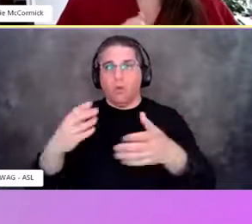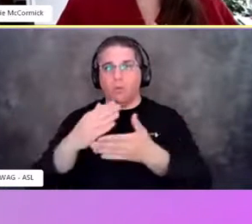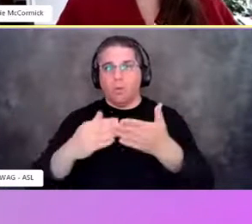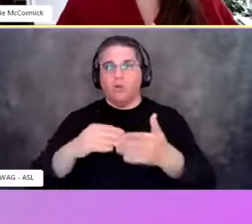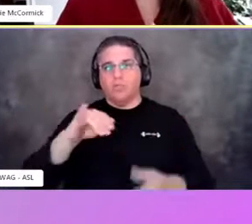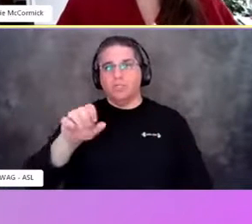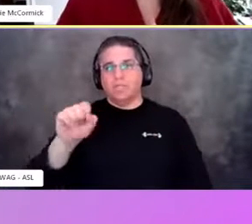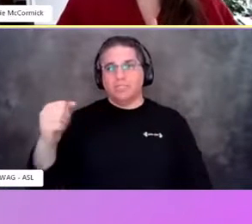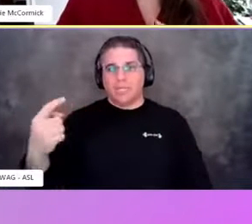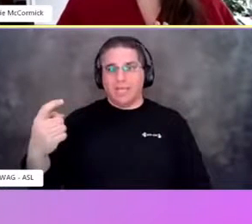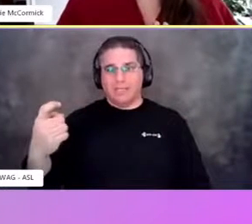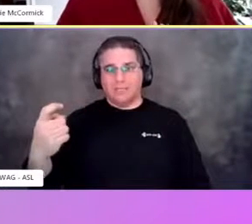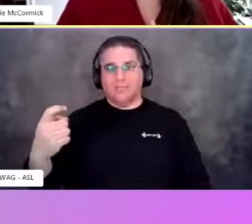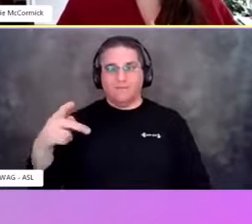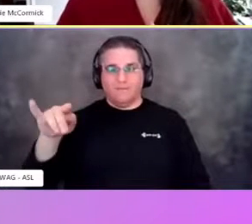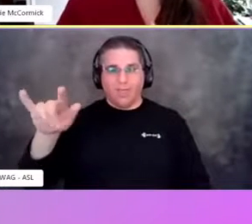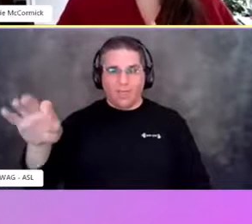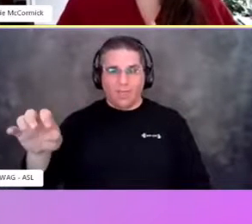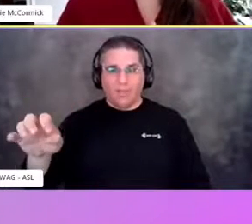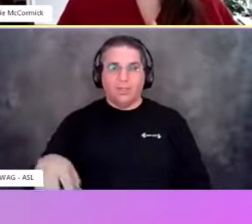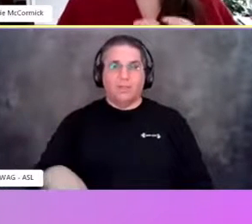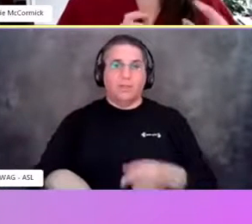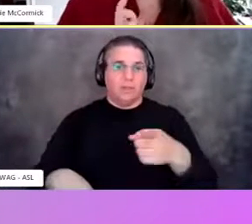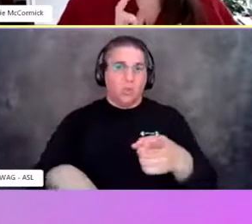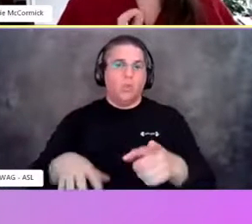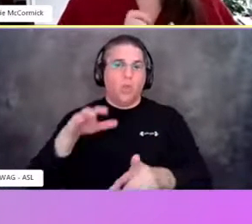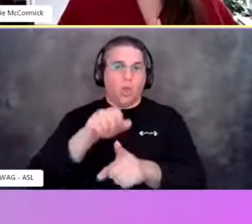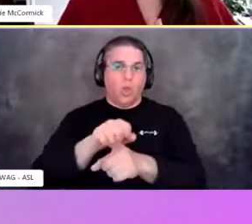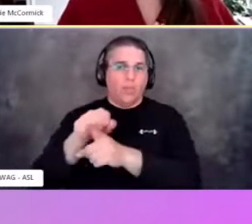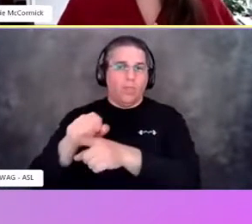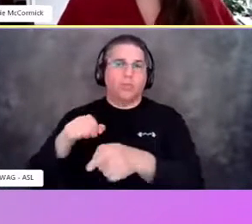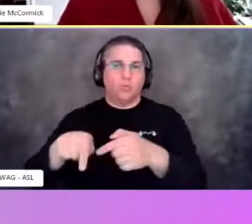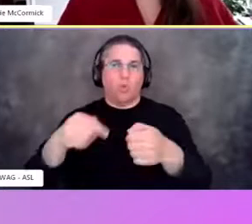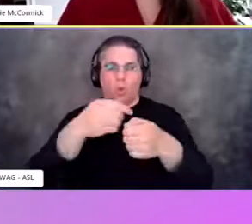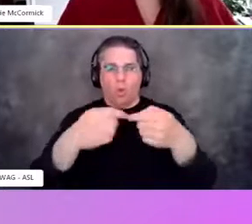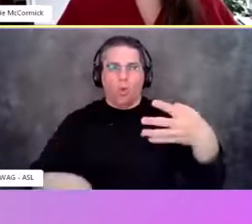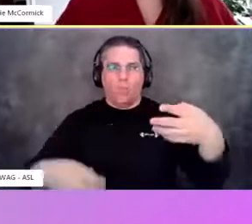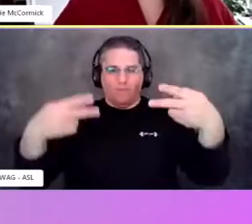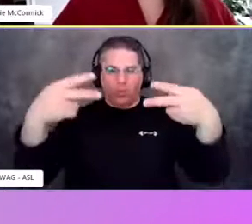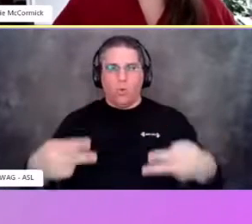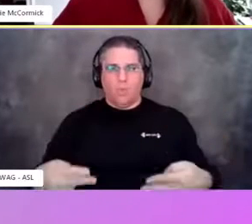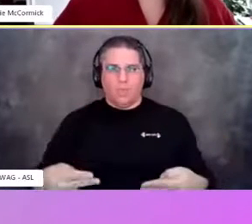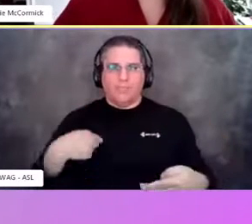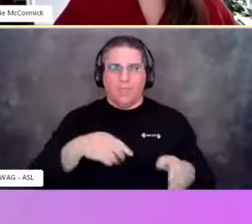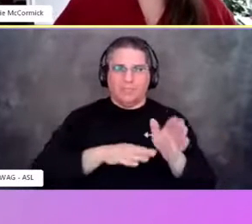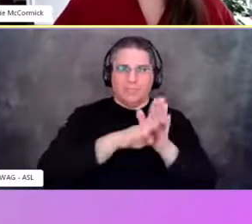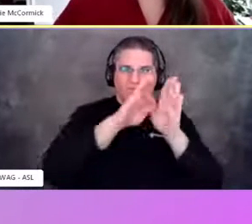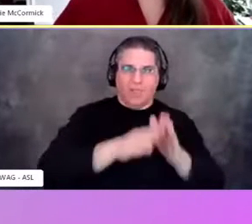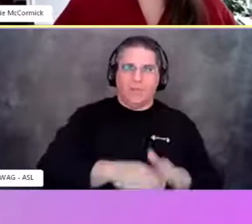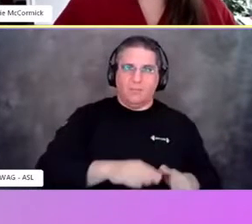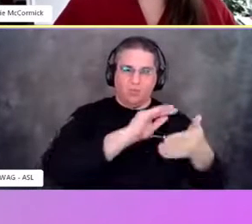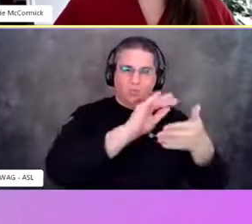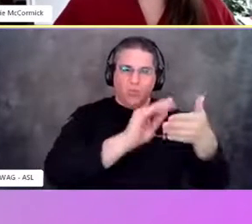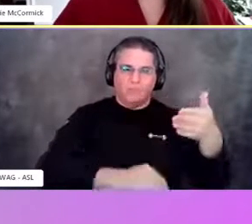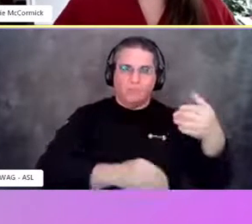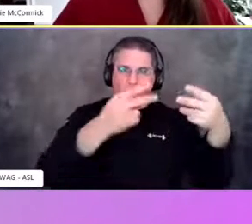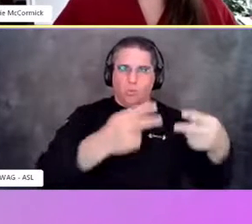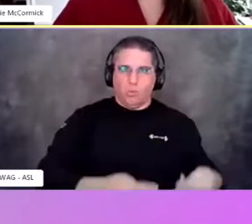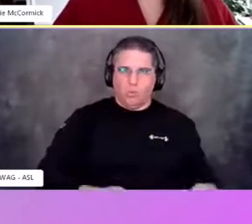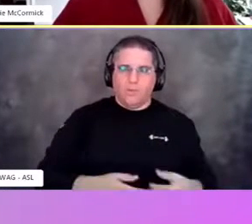of a disallowed role attribute on the progress bar component similarly our linters catch these type of